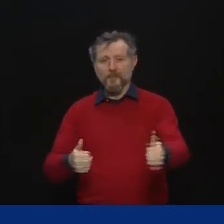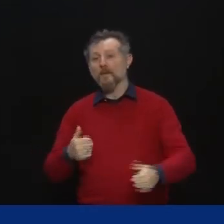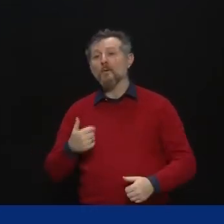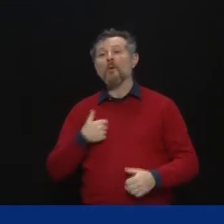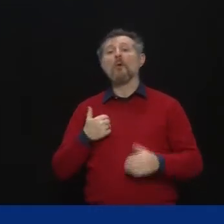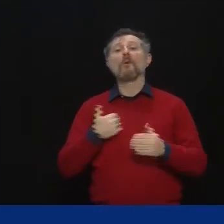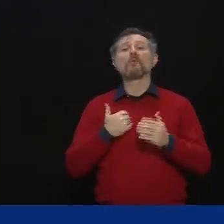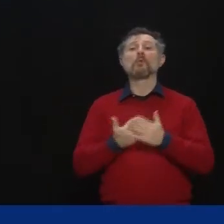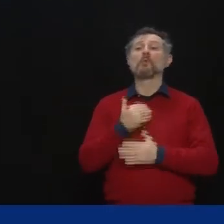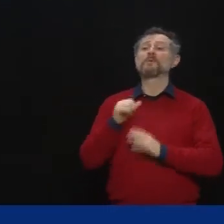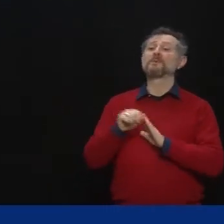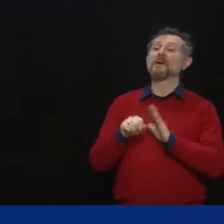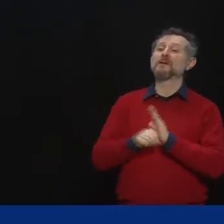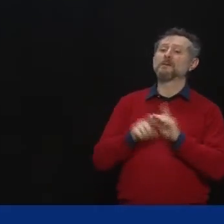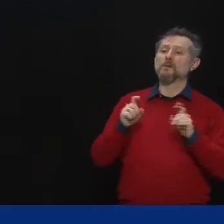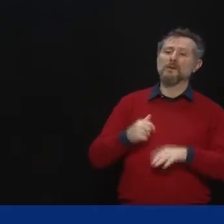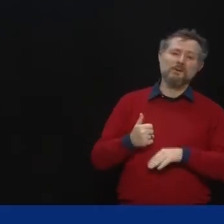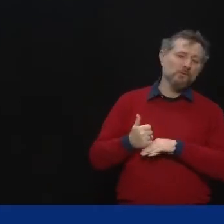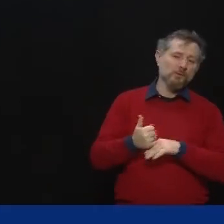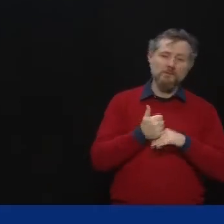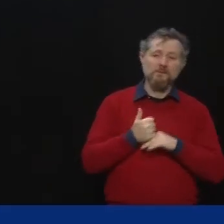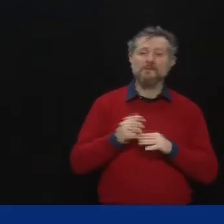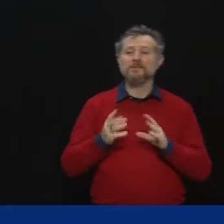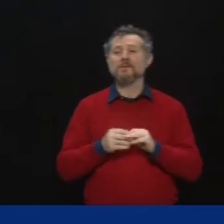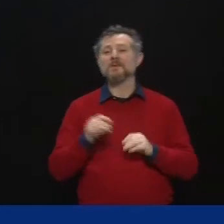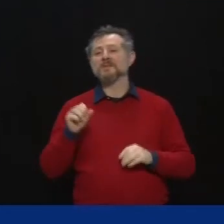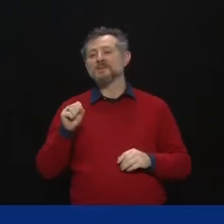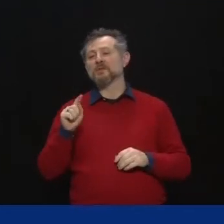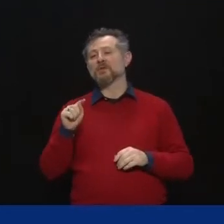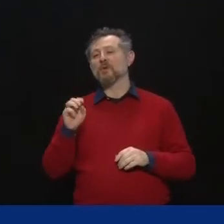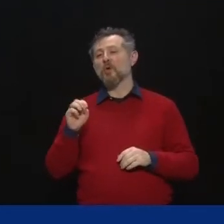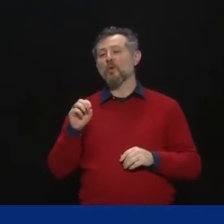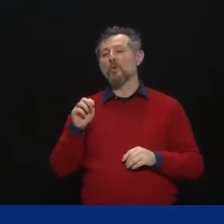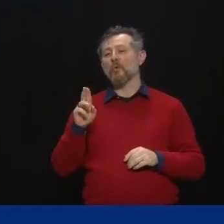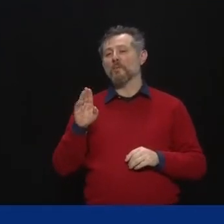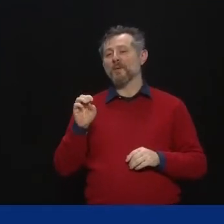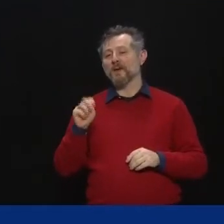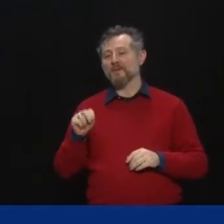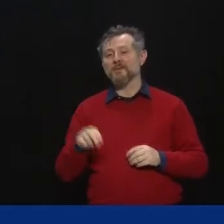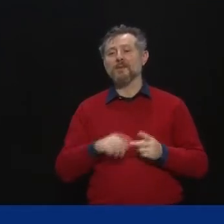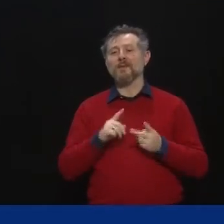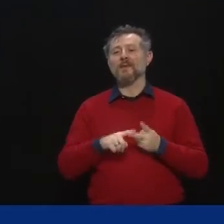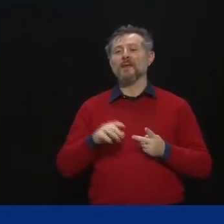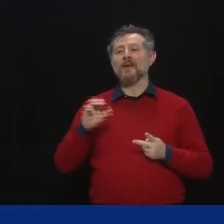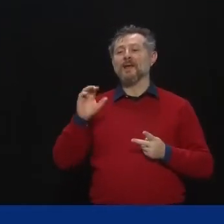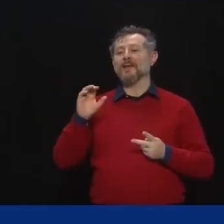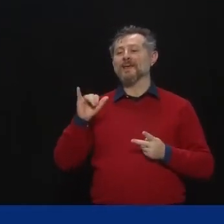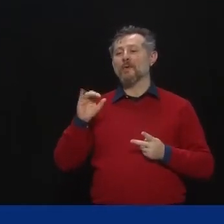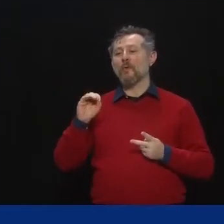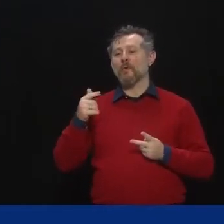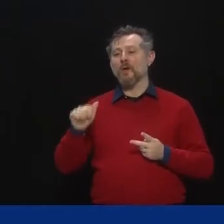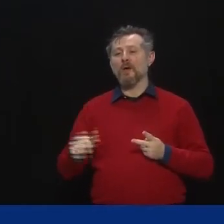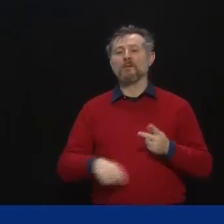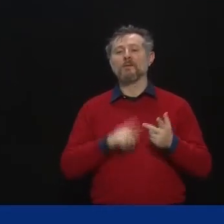WE'RE OPENING UP SEVEN NEW TESTING LOCATIONS NEXT WEEK. BEGINNING THE WEEK OF DECEMBER